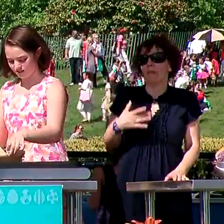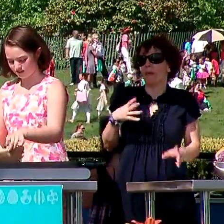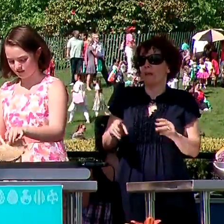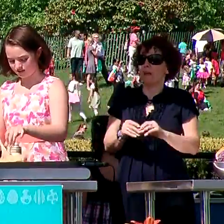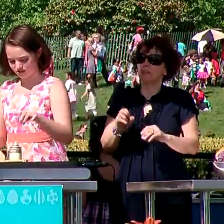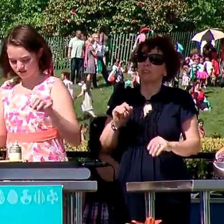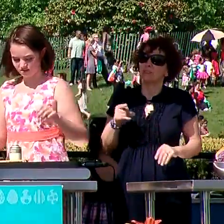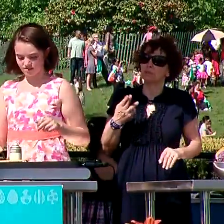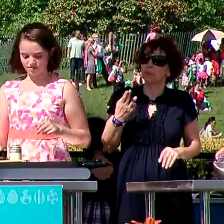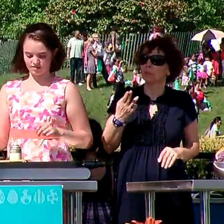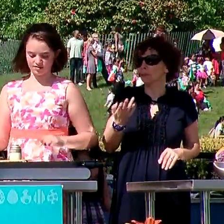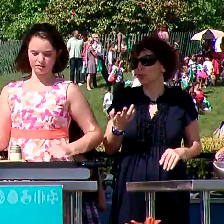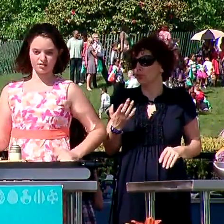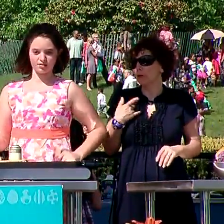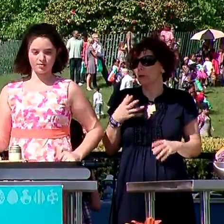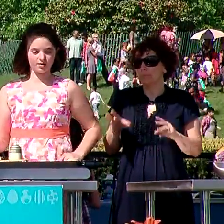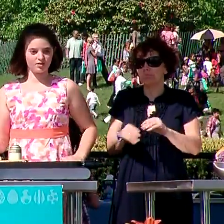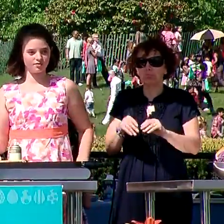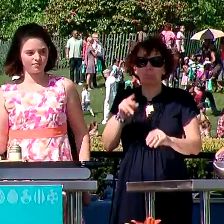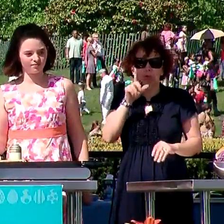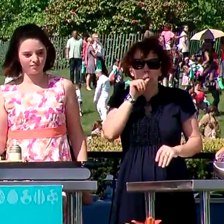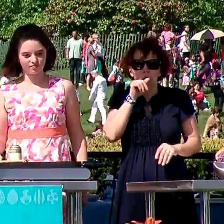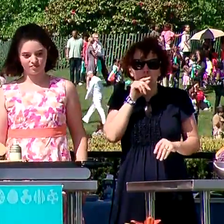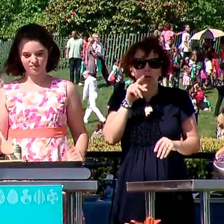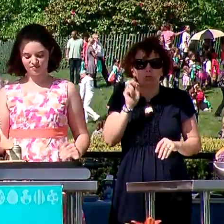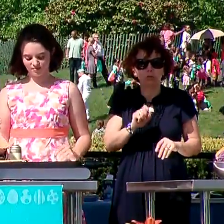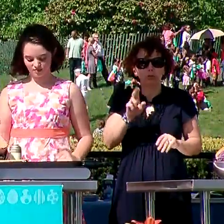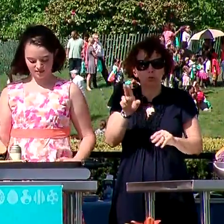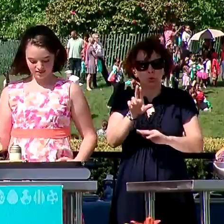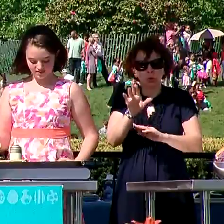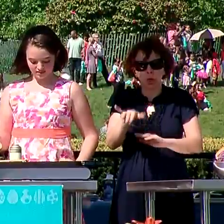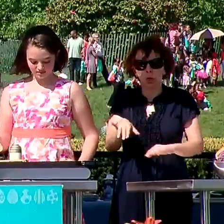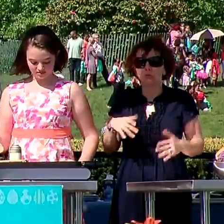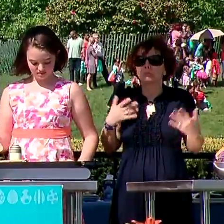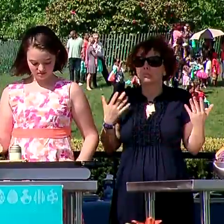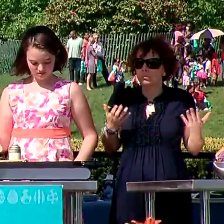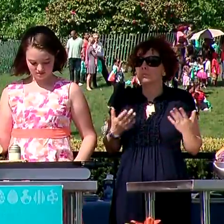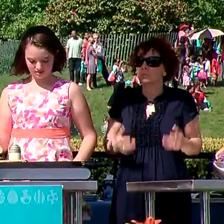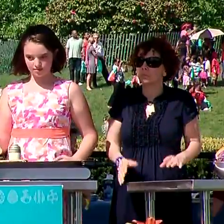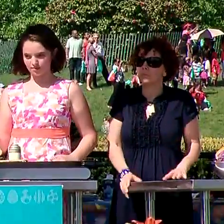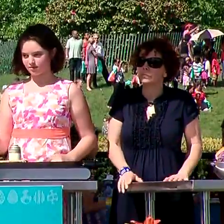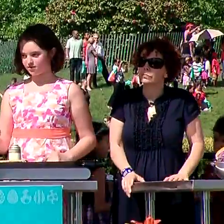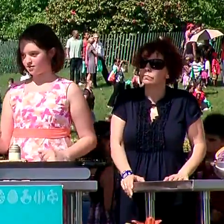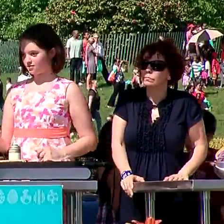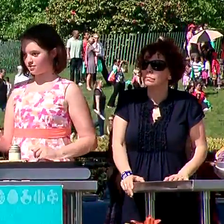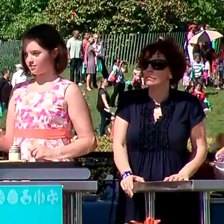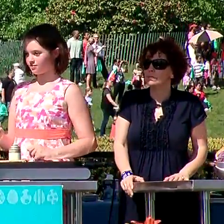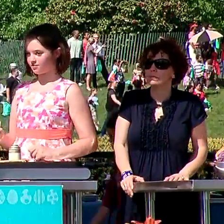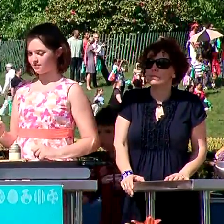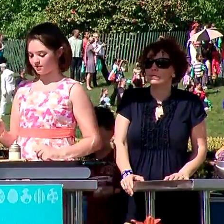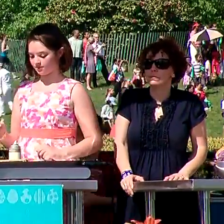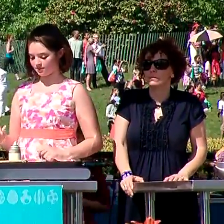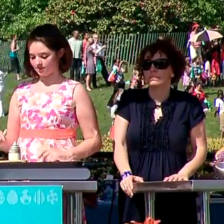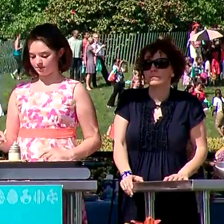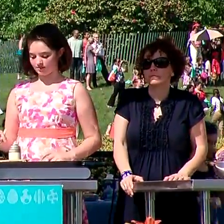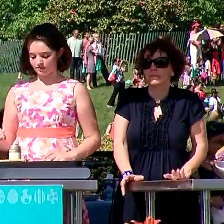would you put some chicken in there?